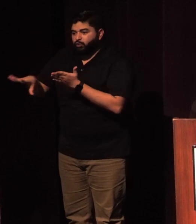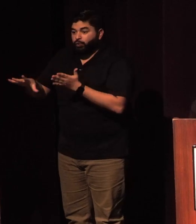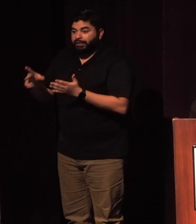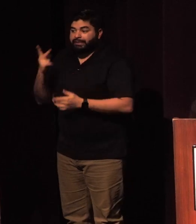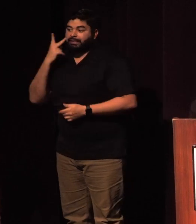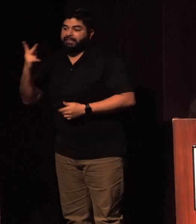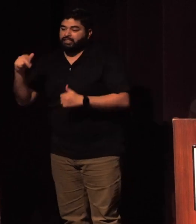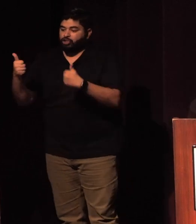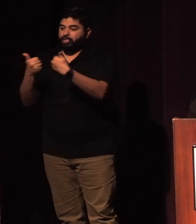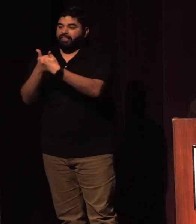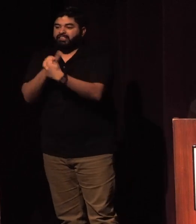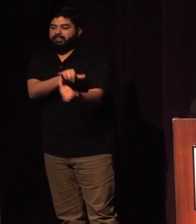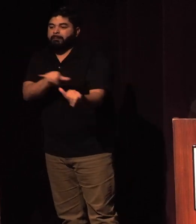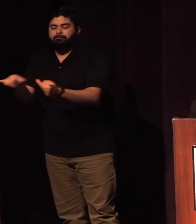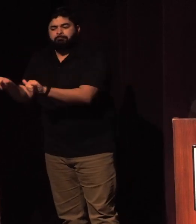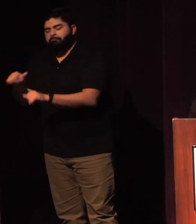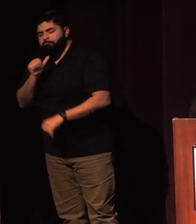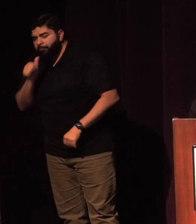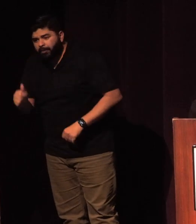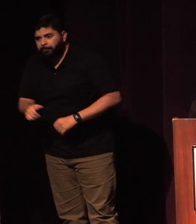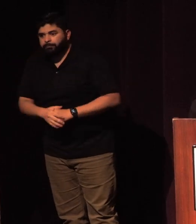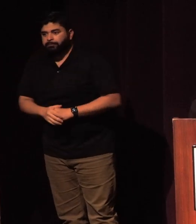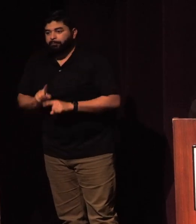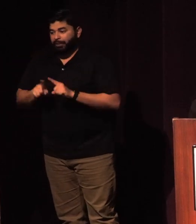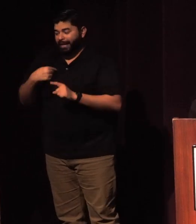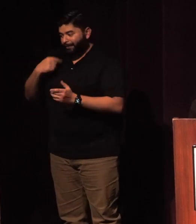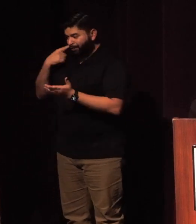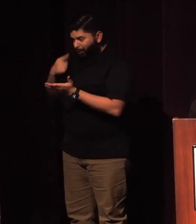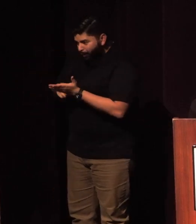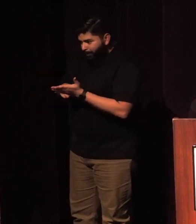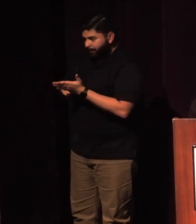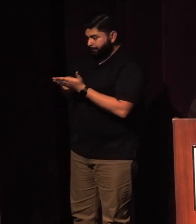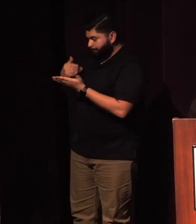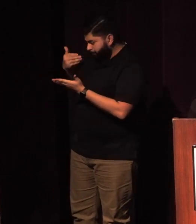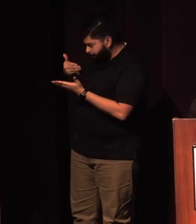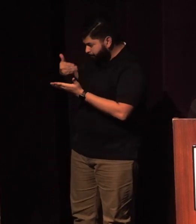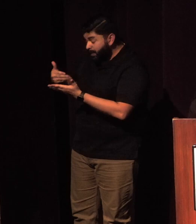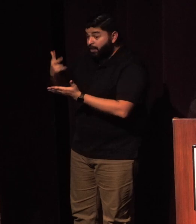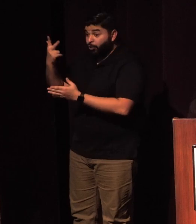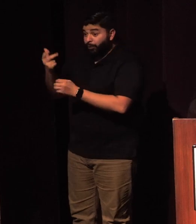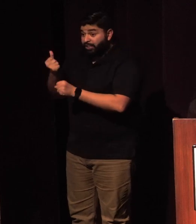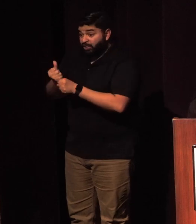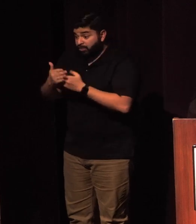the classroom. Not every student sees challenges the same way.